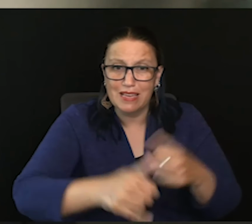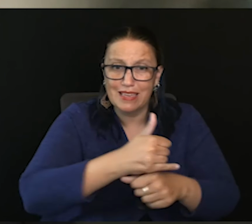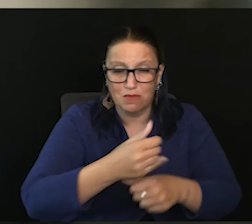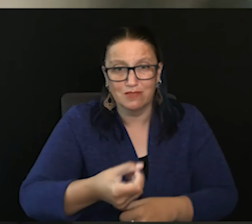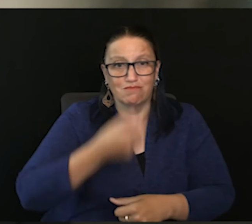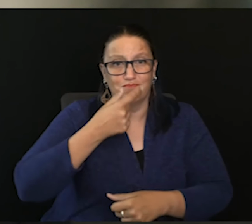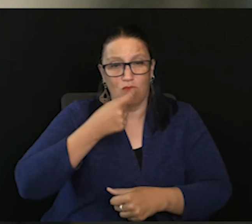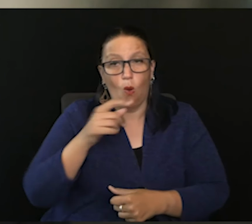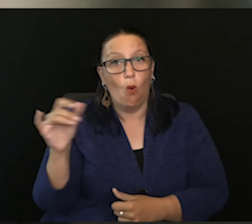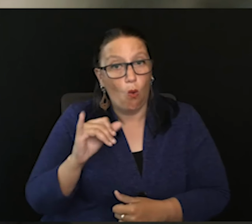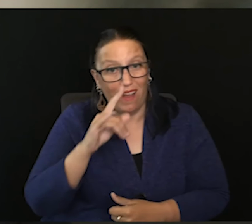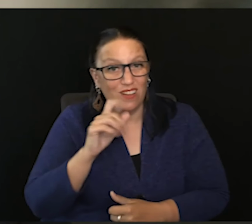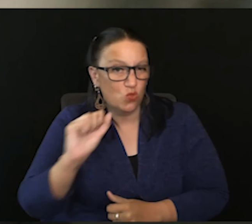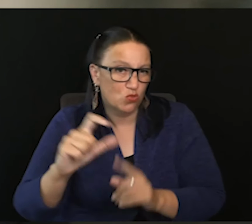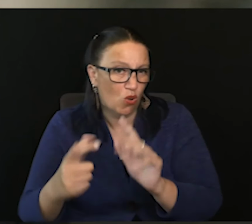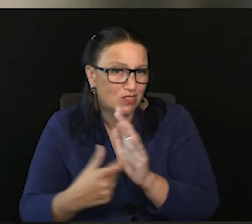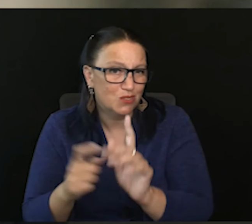sign of hope and protection for the Australian public.